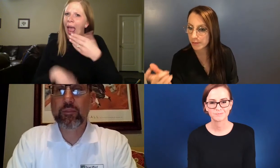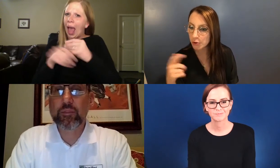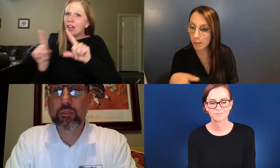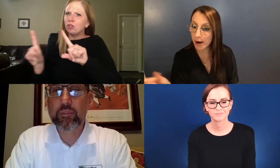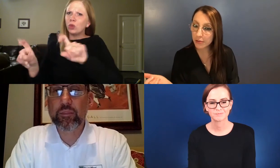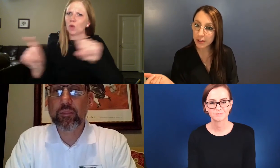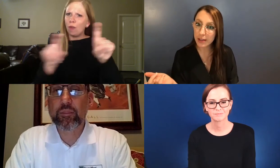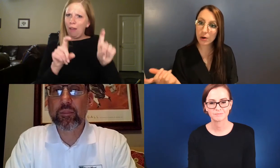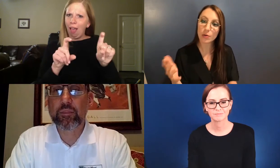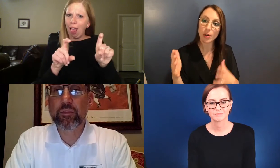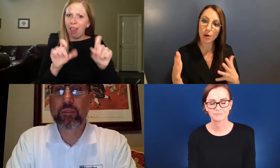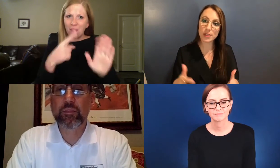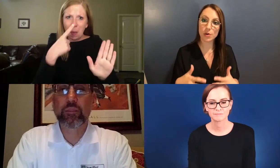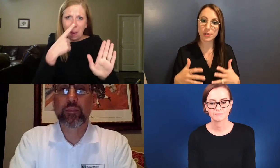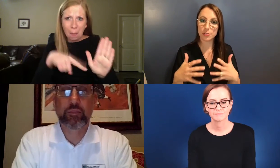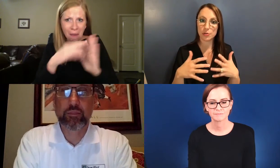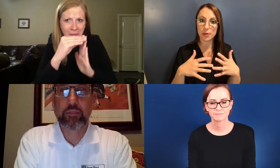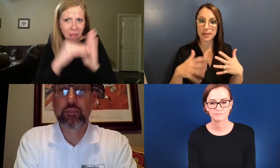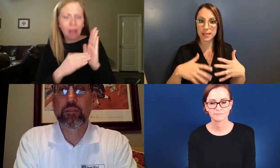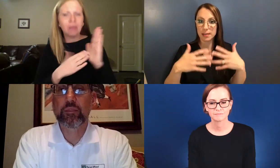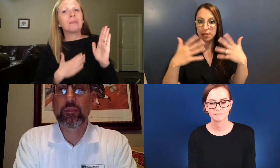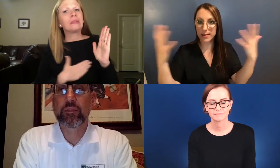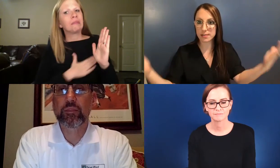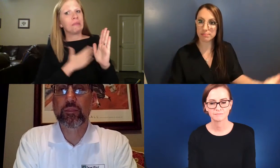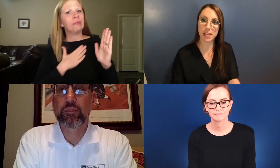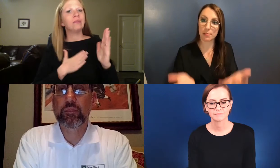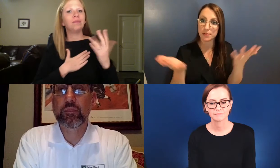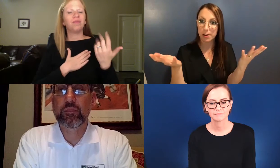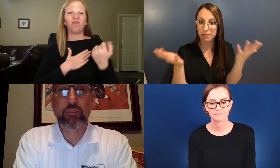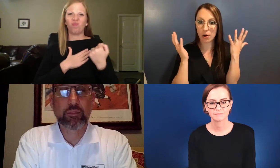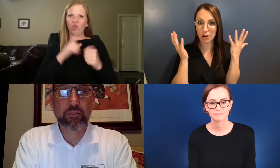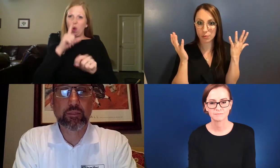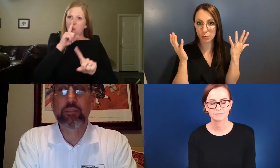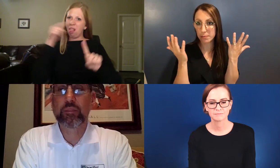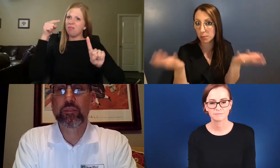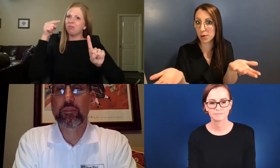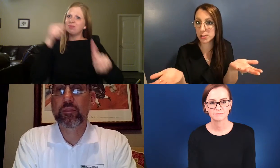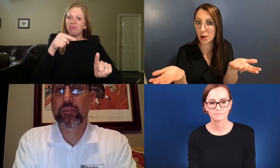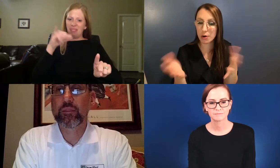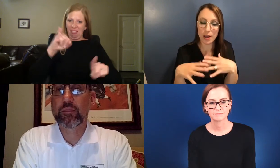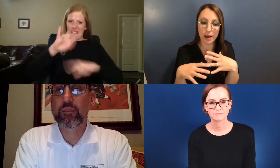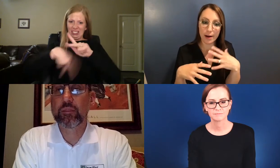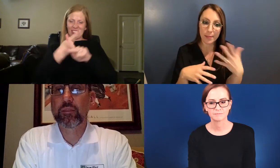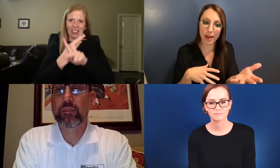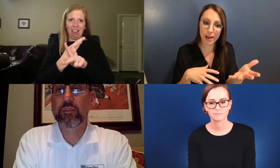if you don't mind filling that out, we always want to be basing this type of stuff on what people want to know.